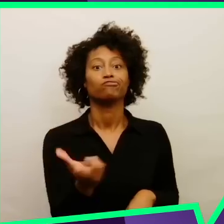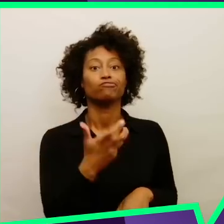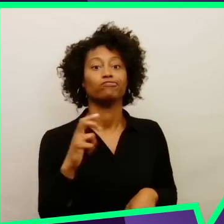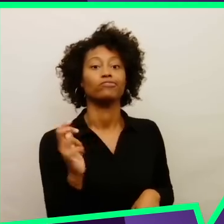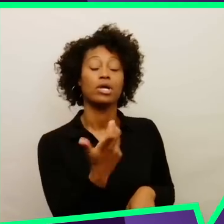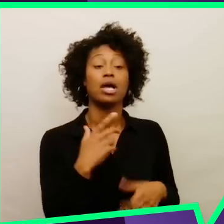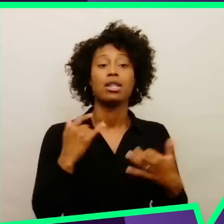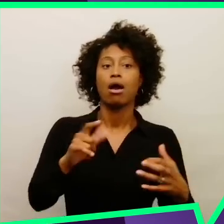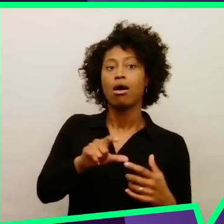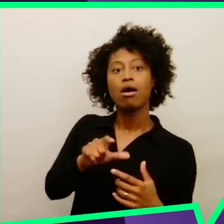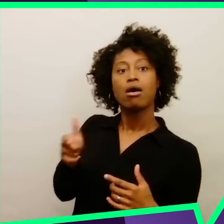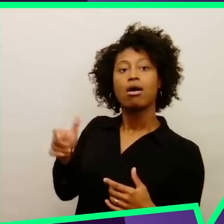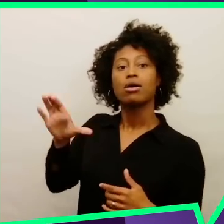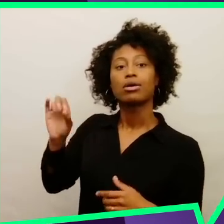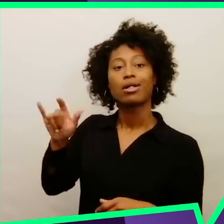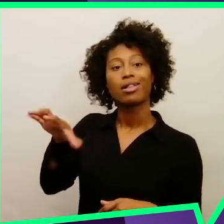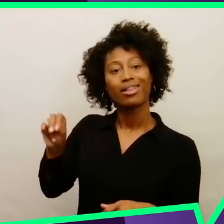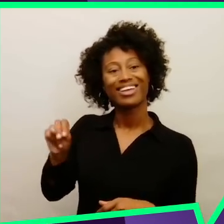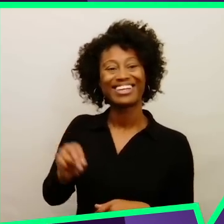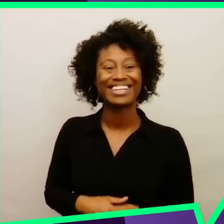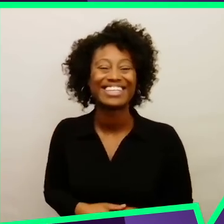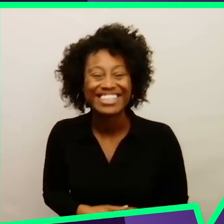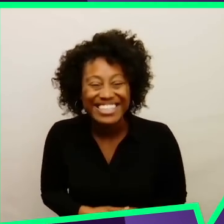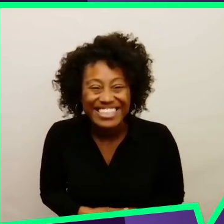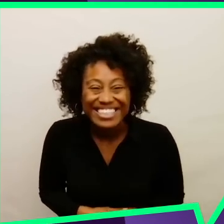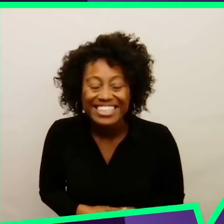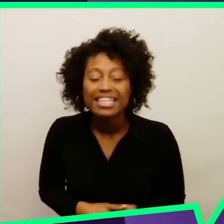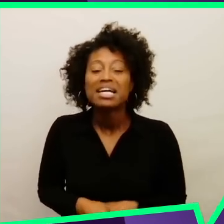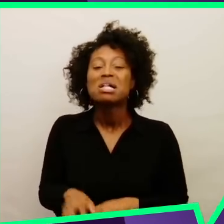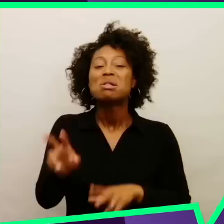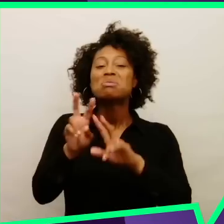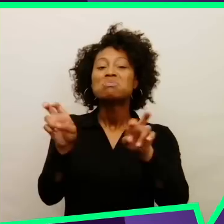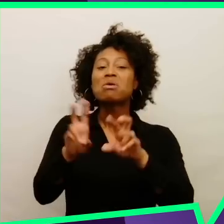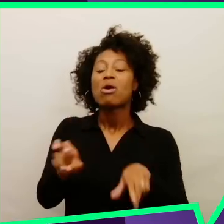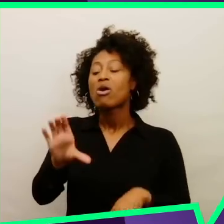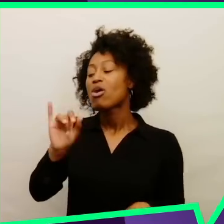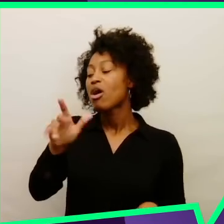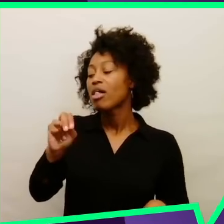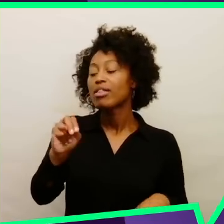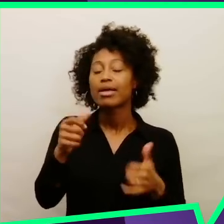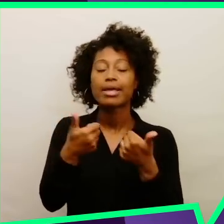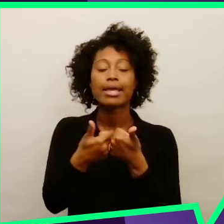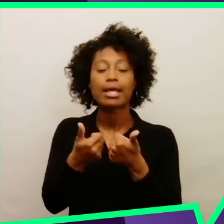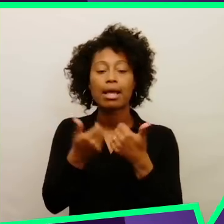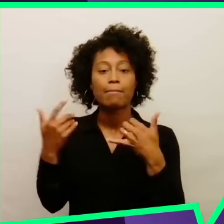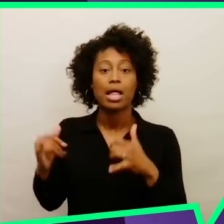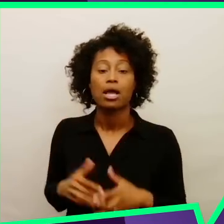And now, we're into Colin. OK, let's take a look, Lily, at Colin's gameplay here.